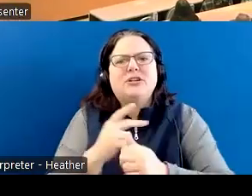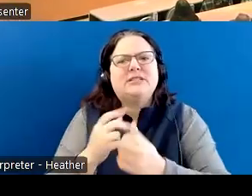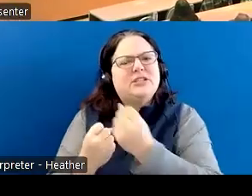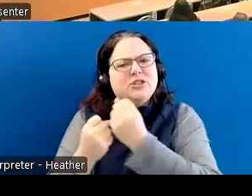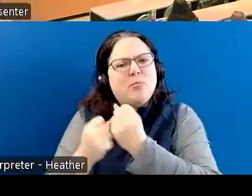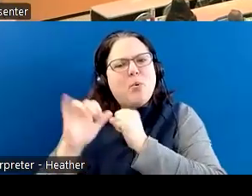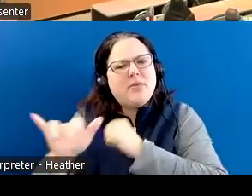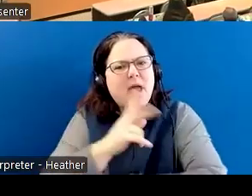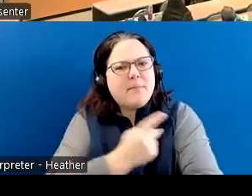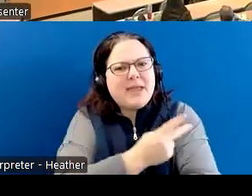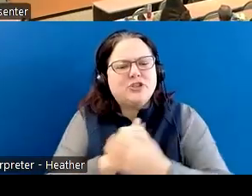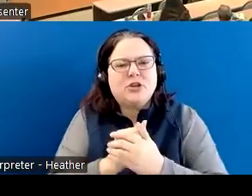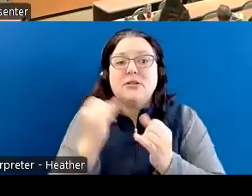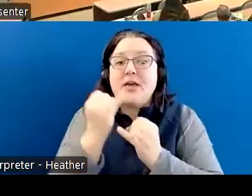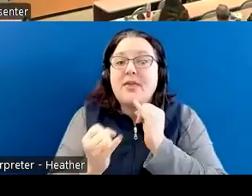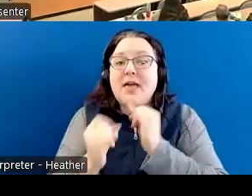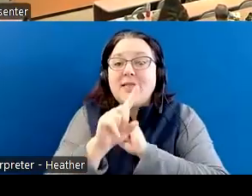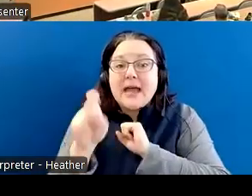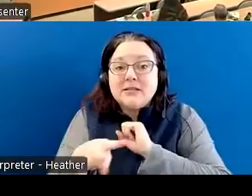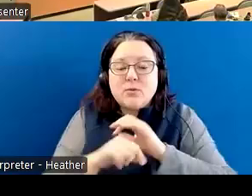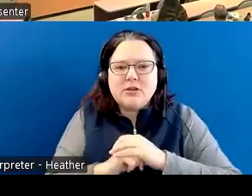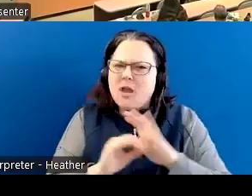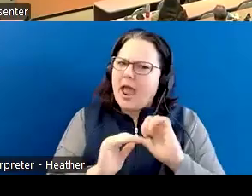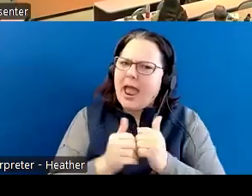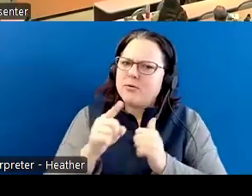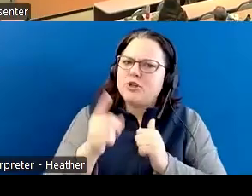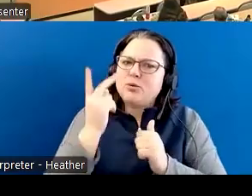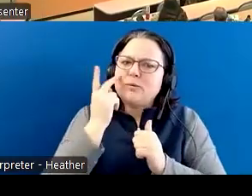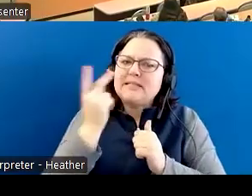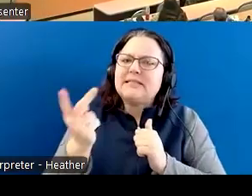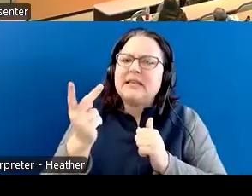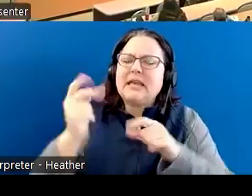Um our last question that we prepared is how do you see the practice and practice system